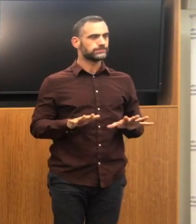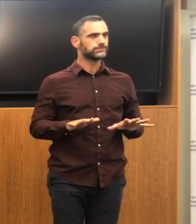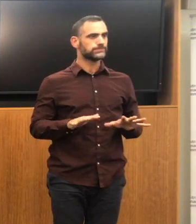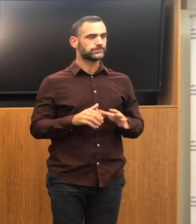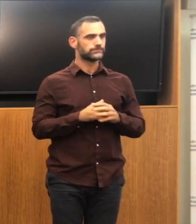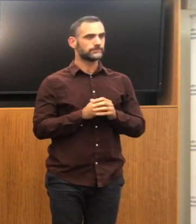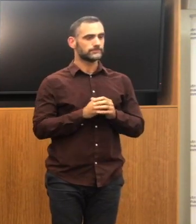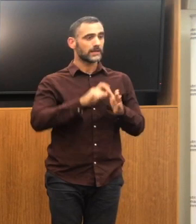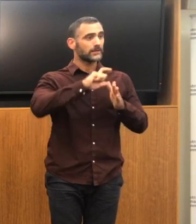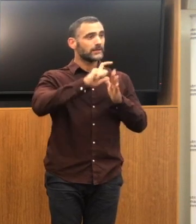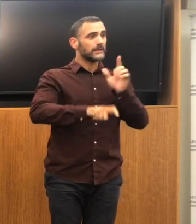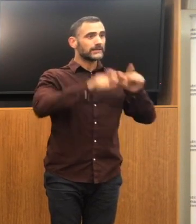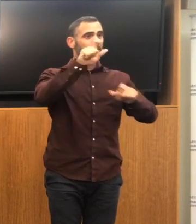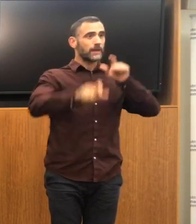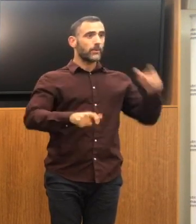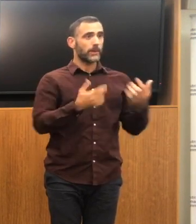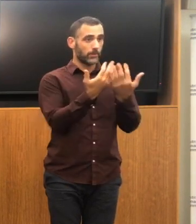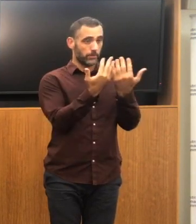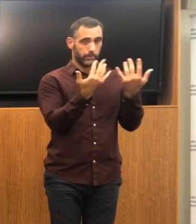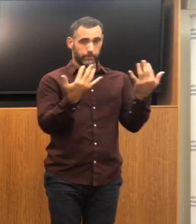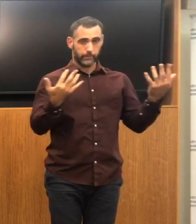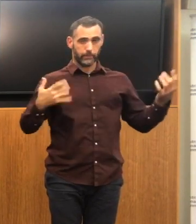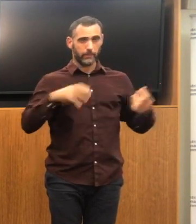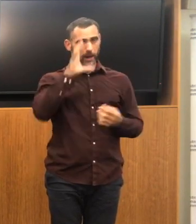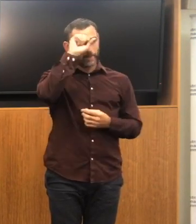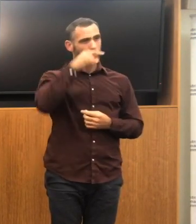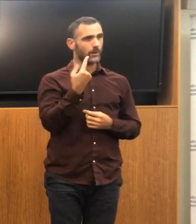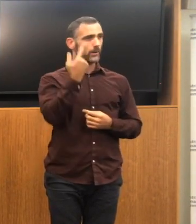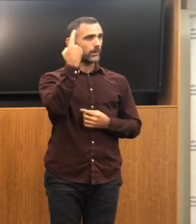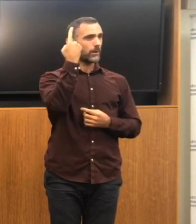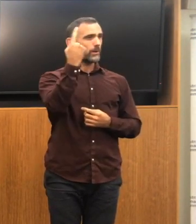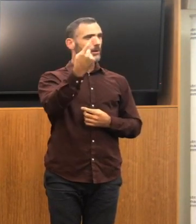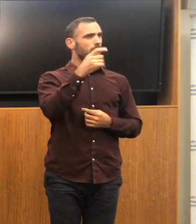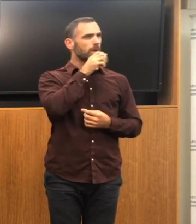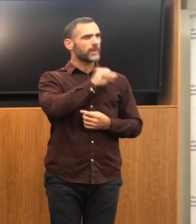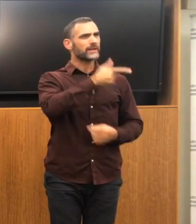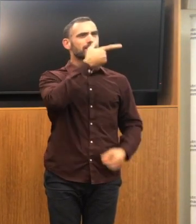including one young man, 17 years old, and his father